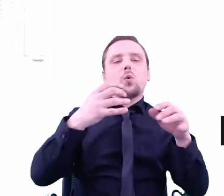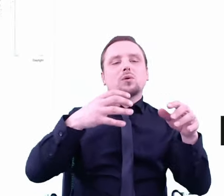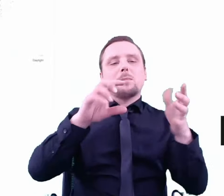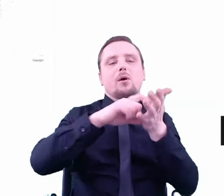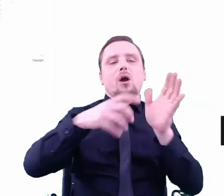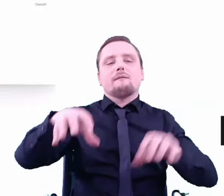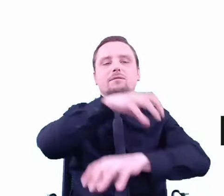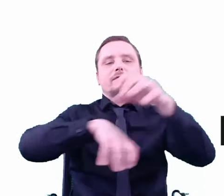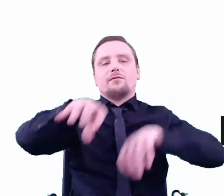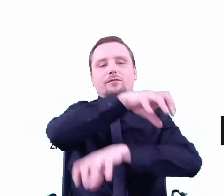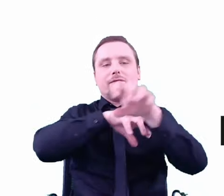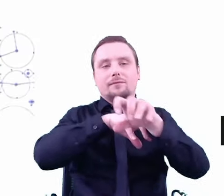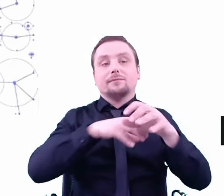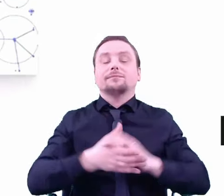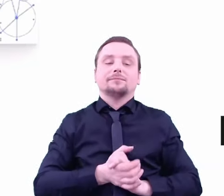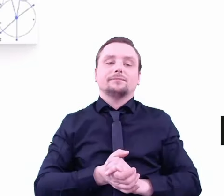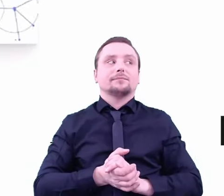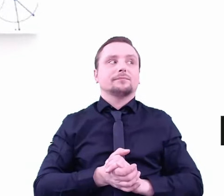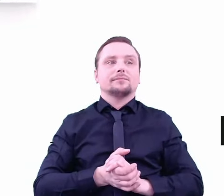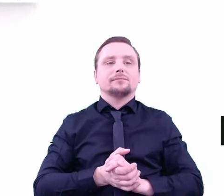Naturally, if you decide to study with us,